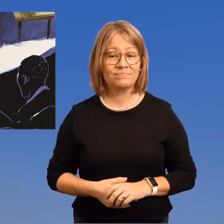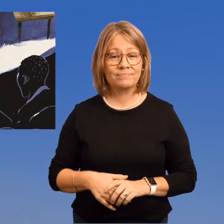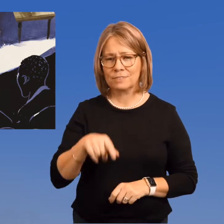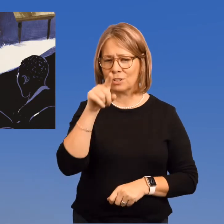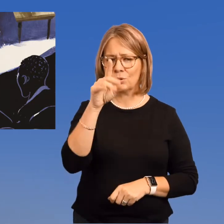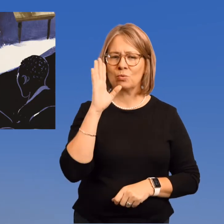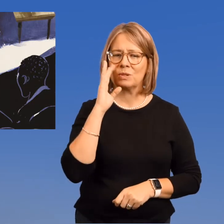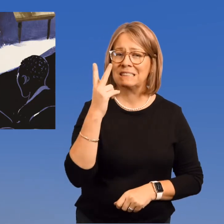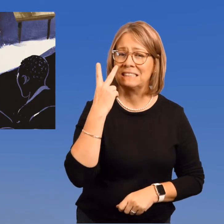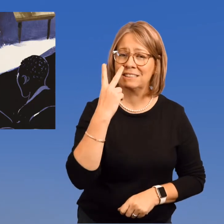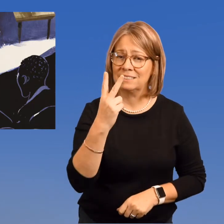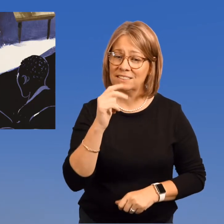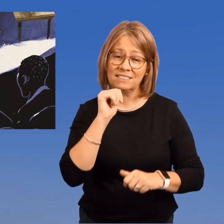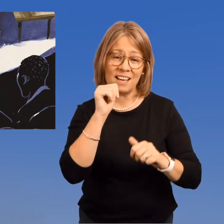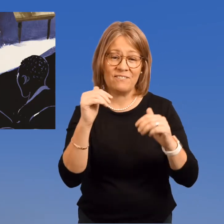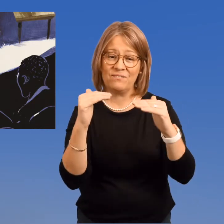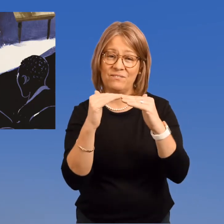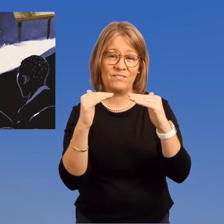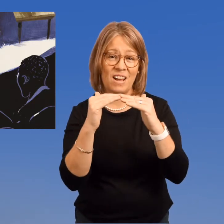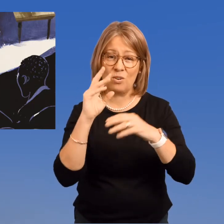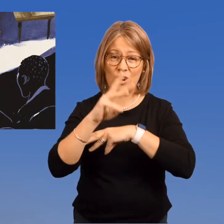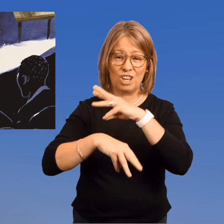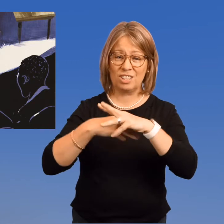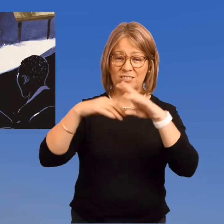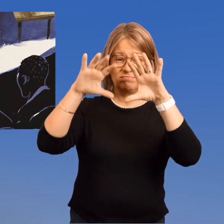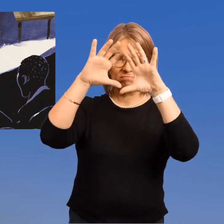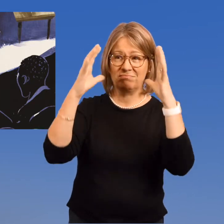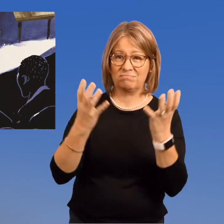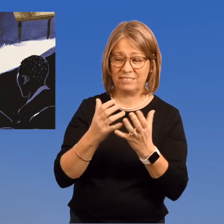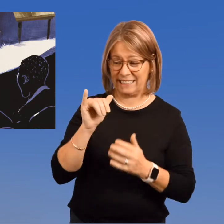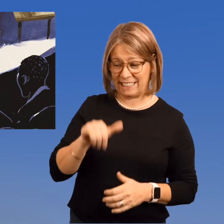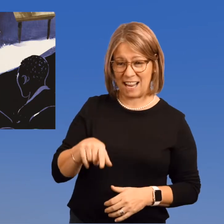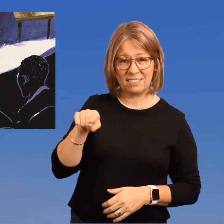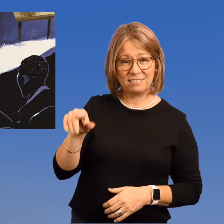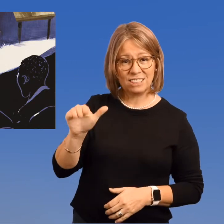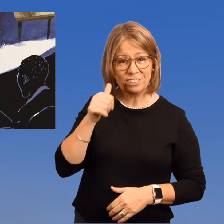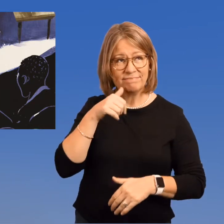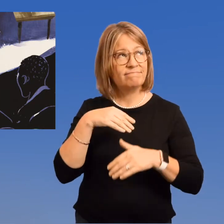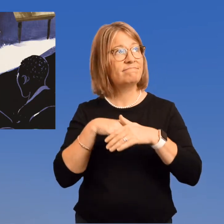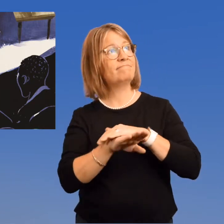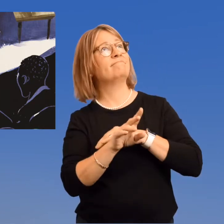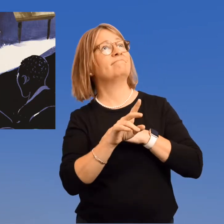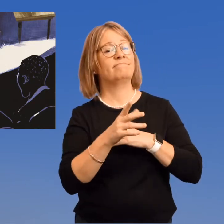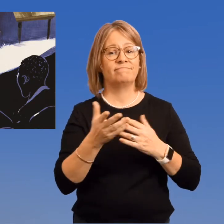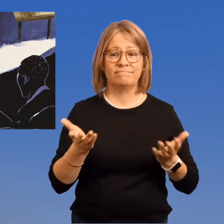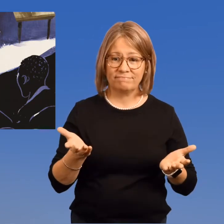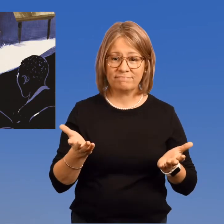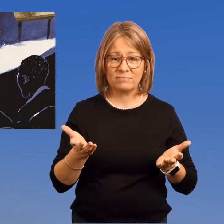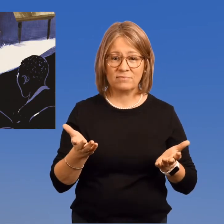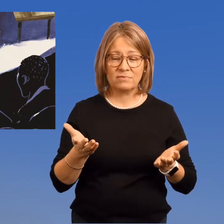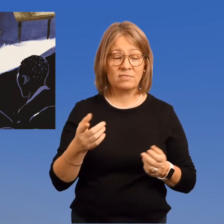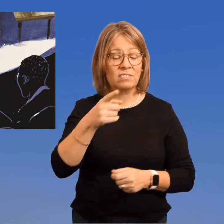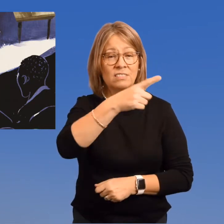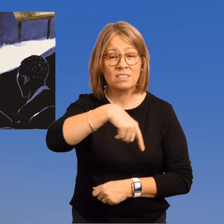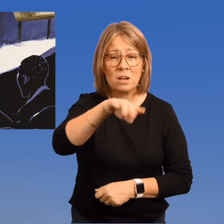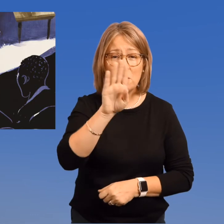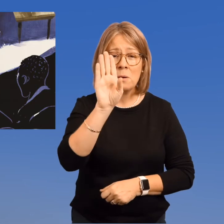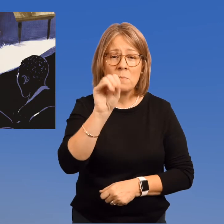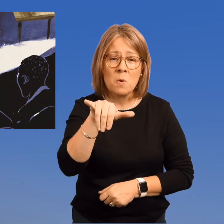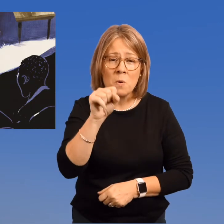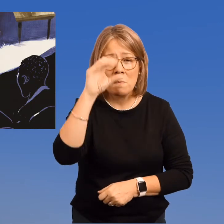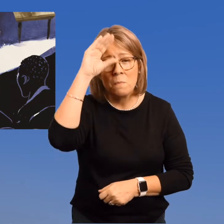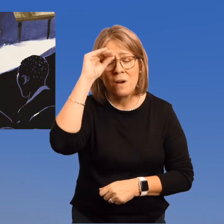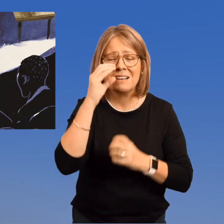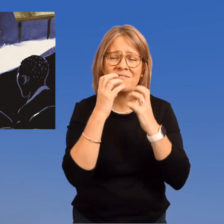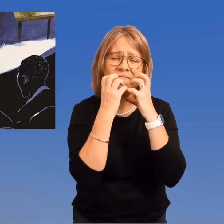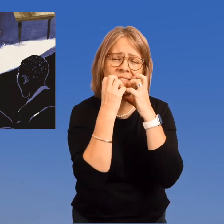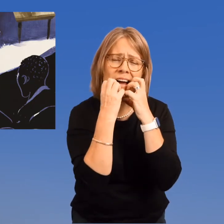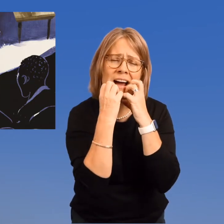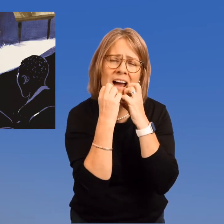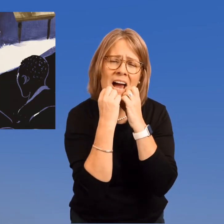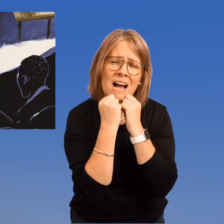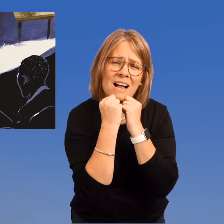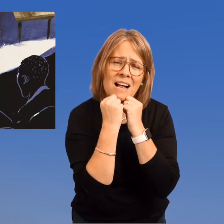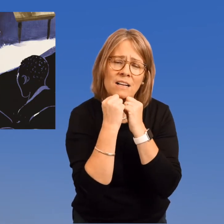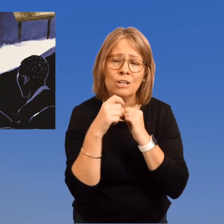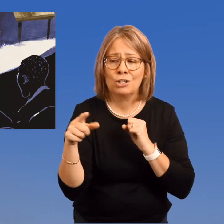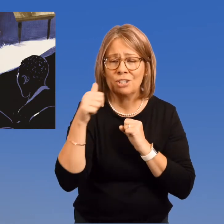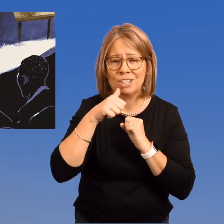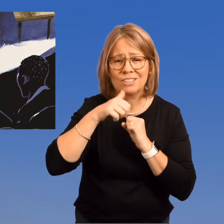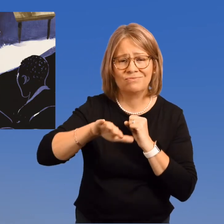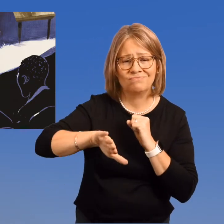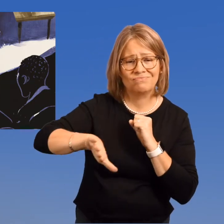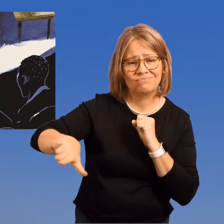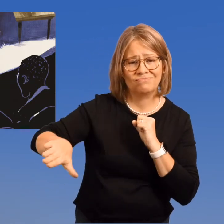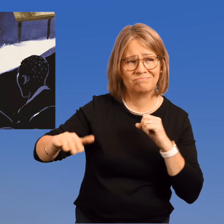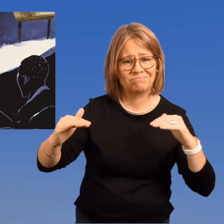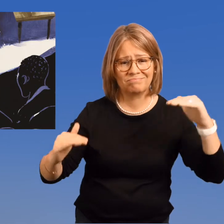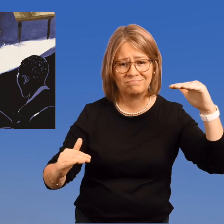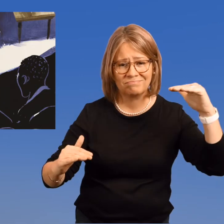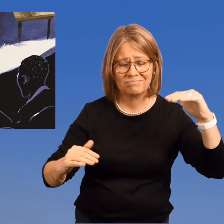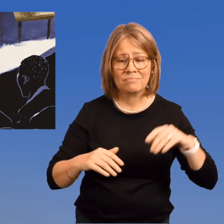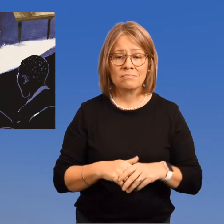You will see the unfair world she was born into where boys were valued more than girls,